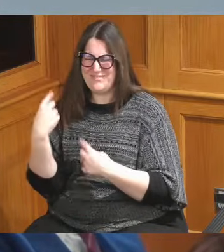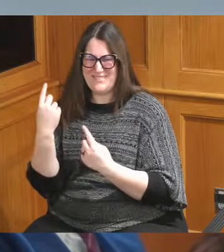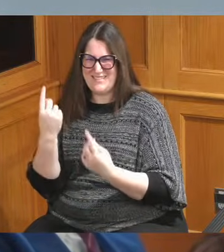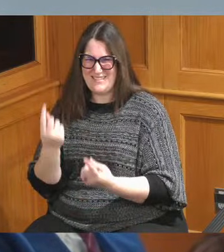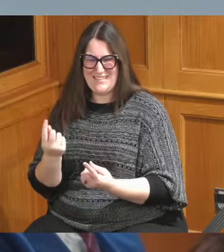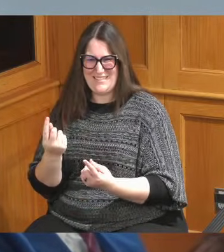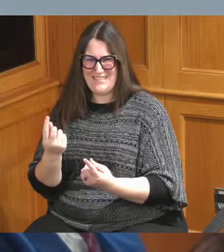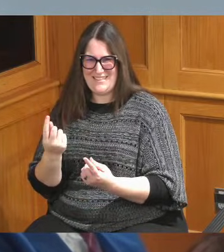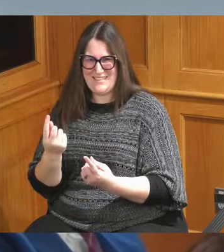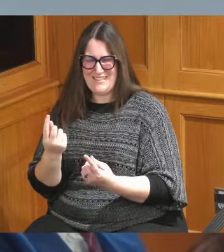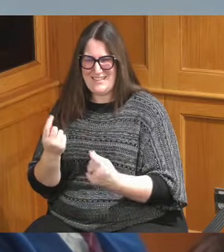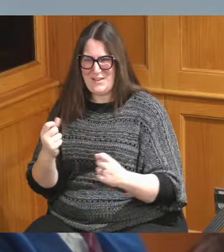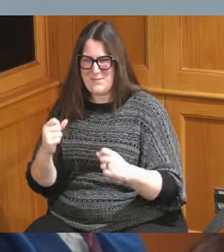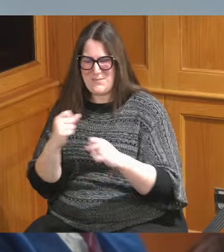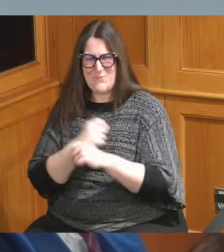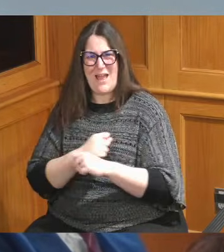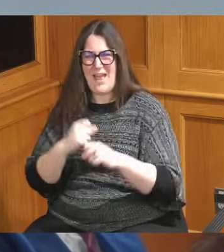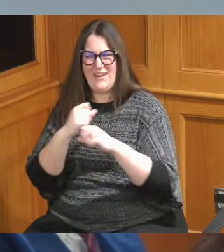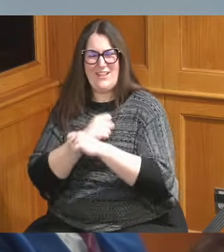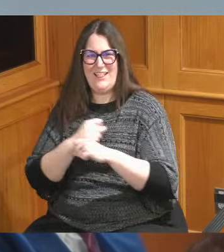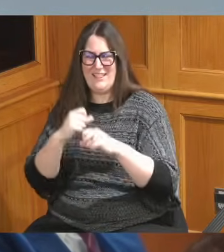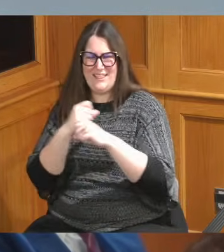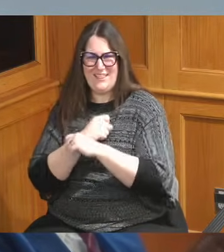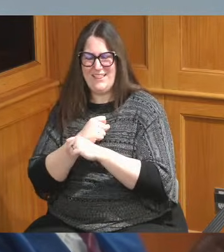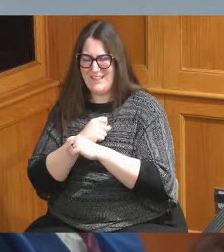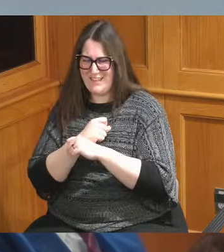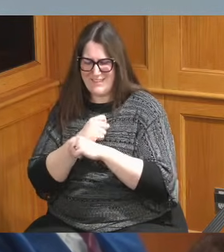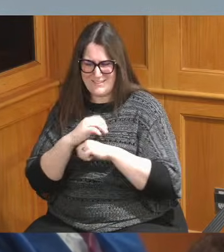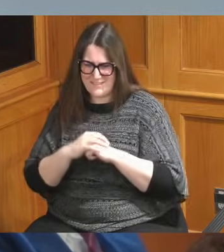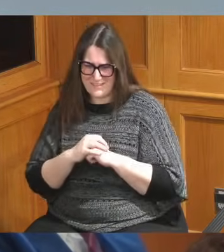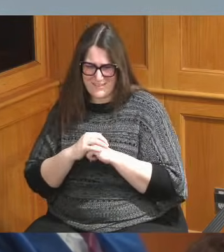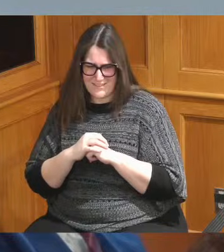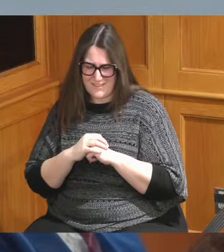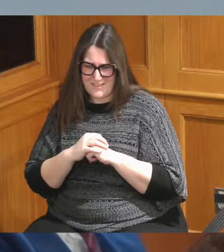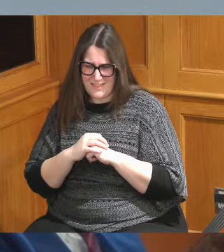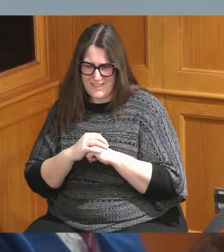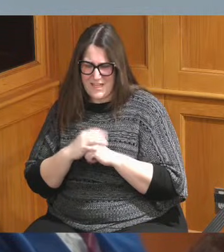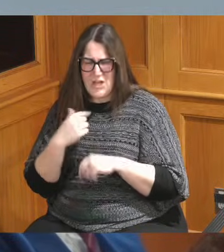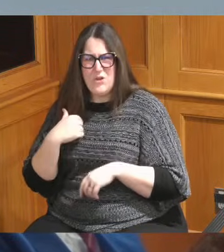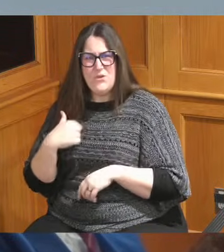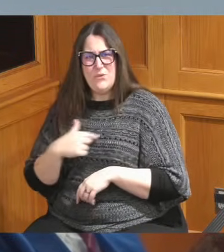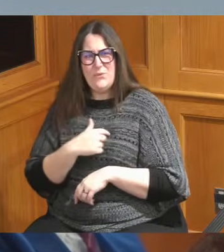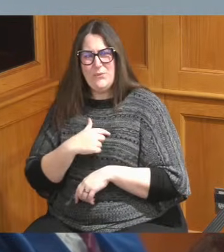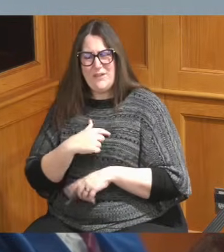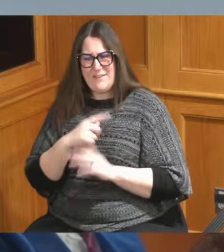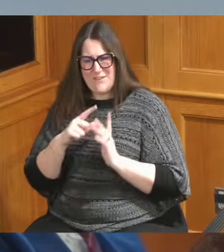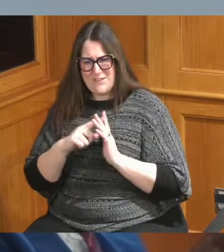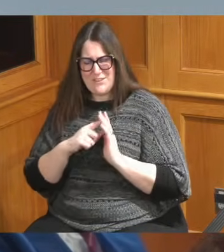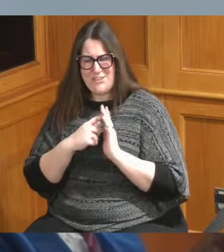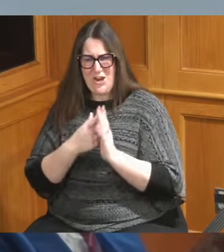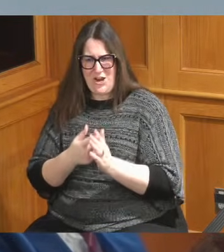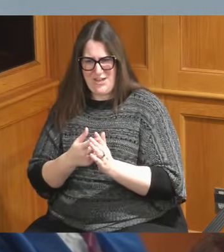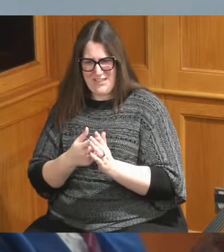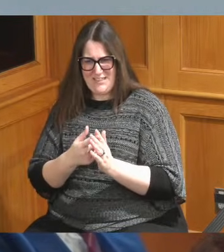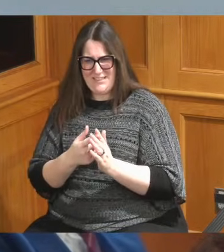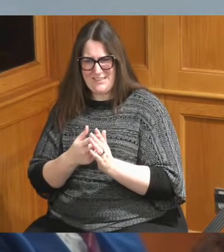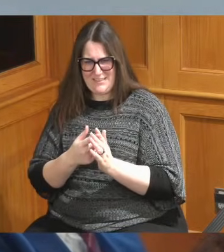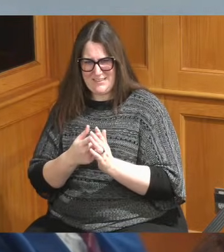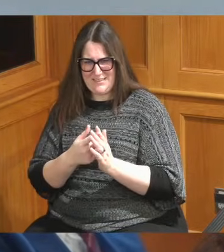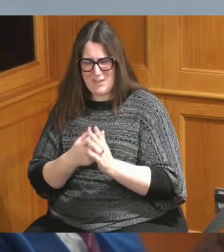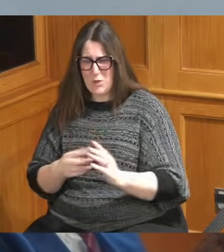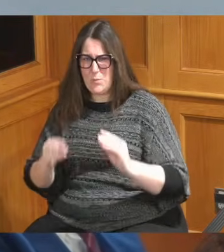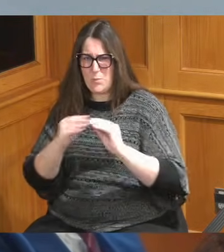battle when it comes opioid addiction and we've started once we started g giving information